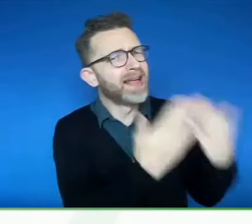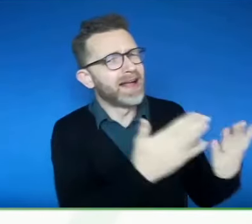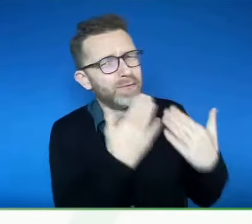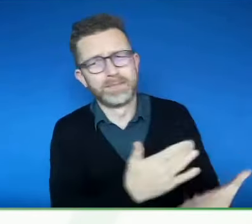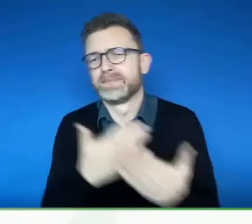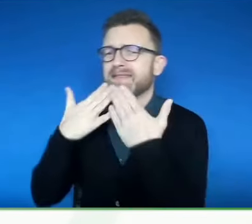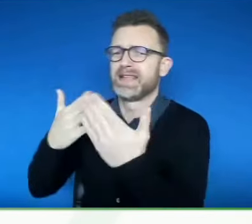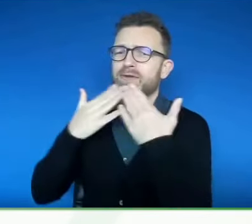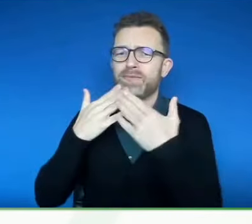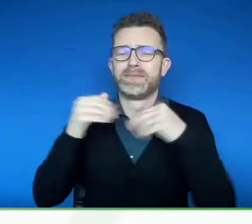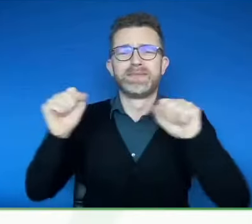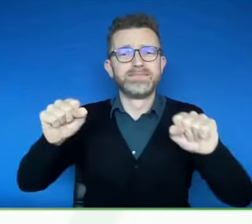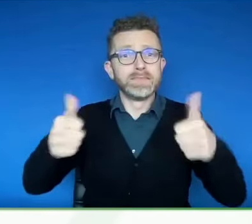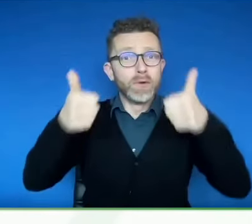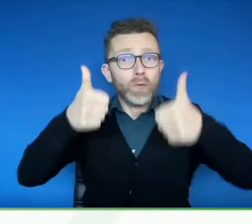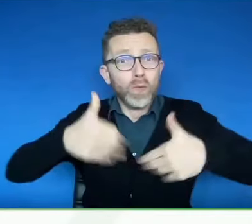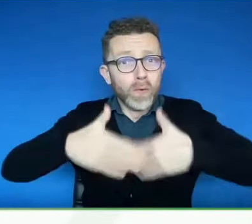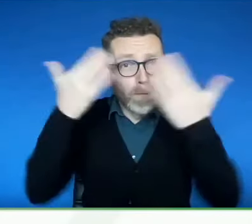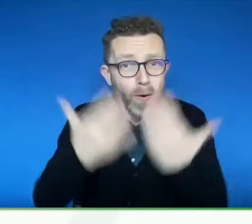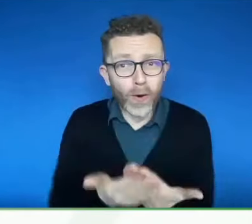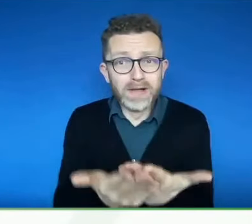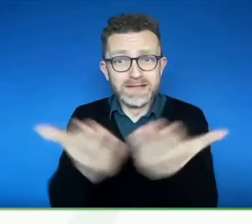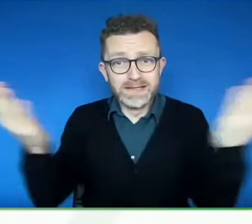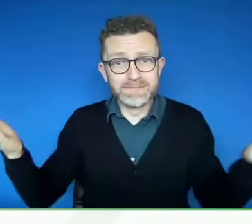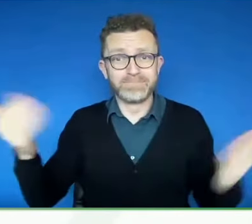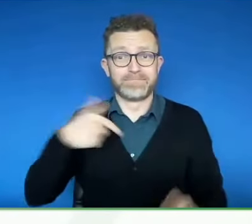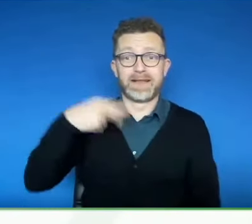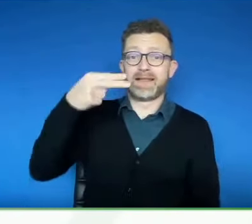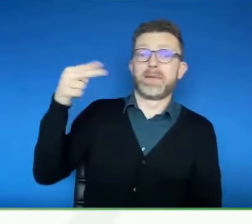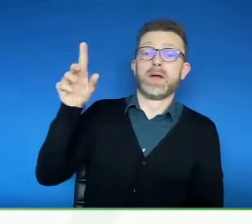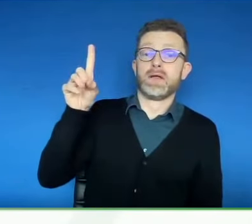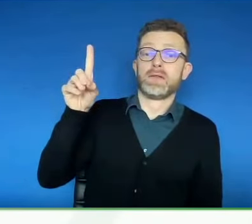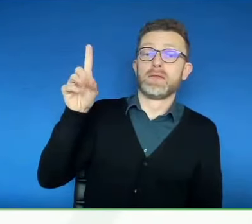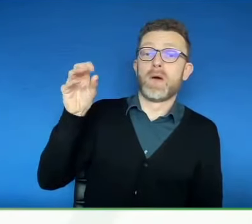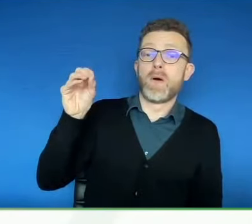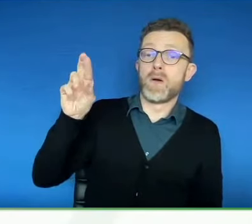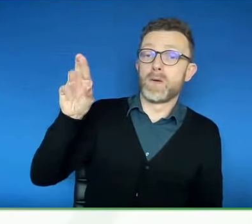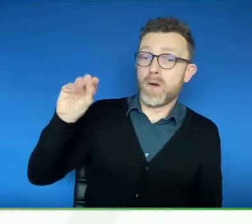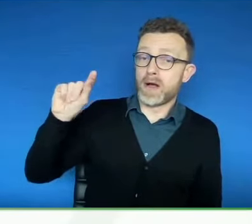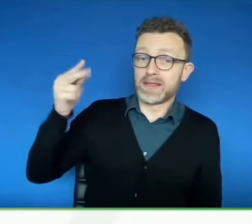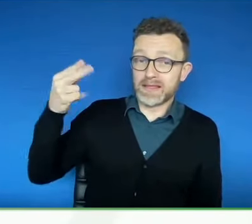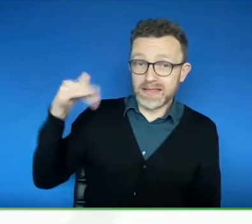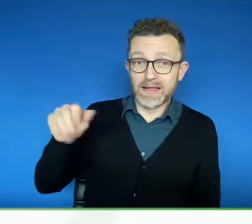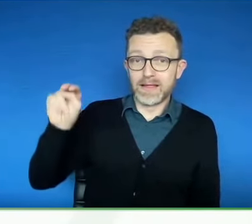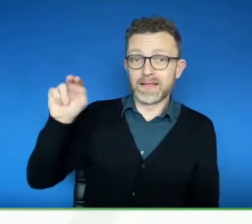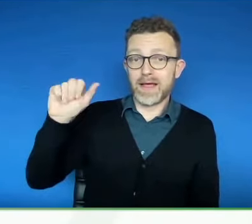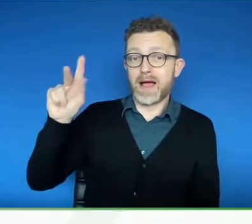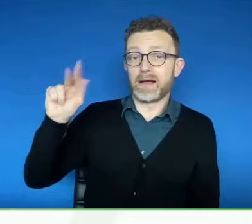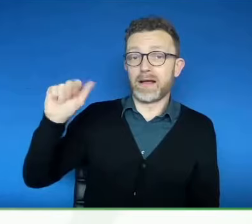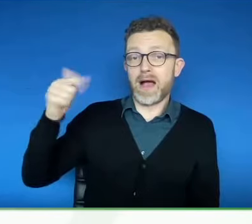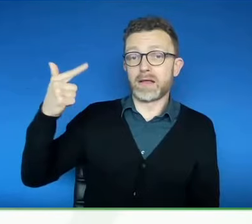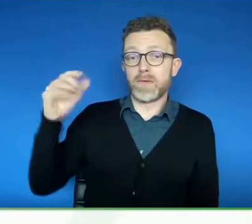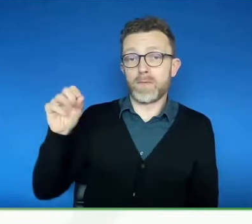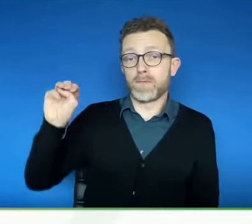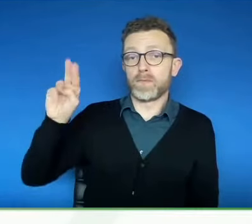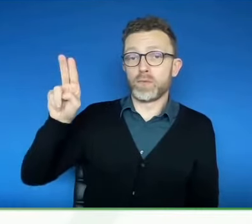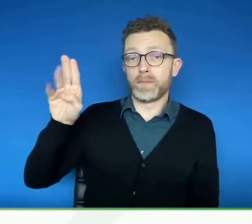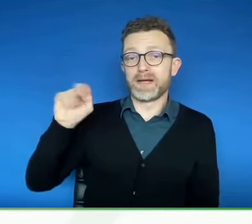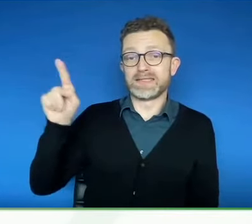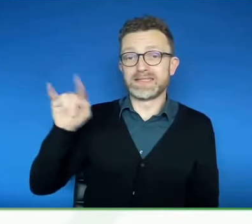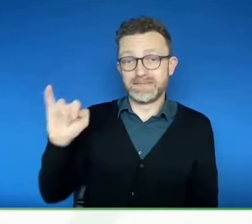and wearing a traditional wear are one of the indigenous groups in